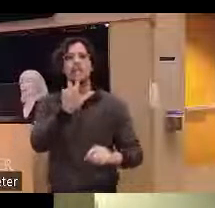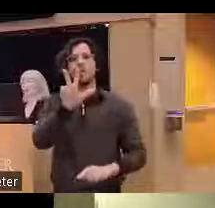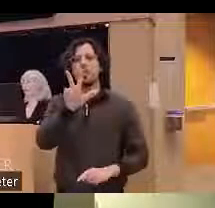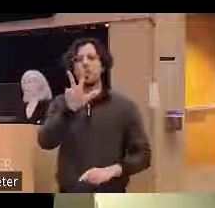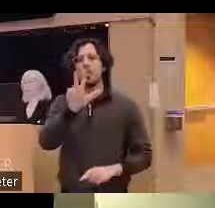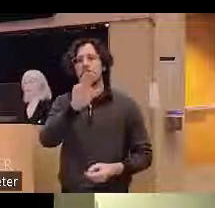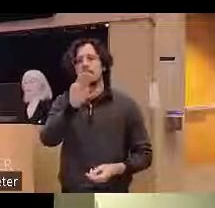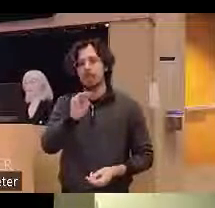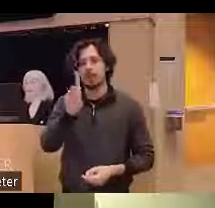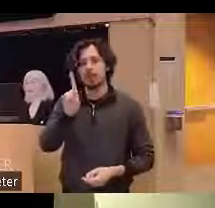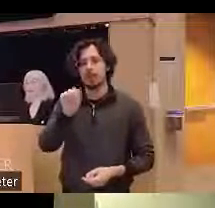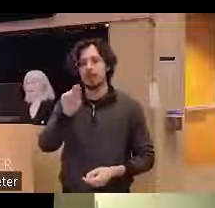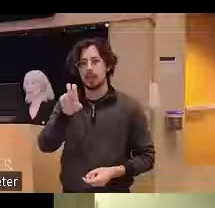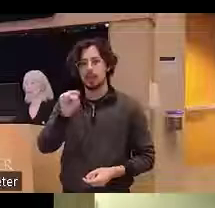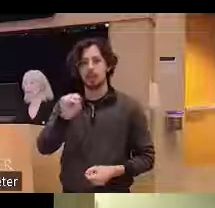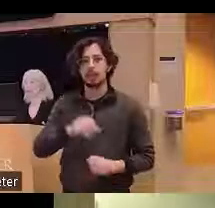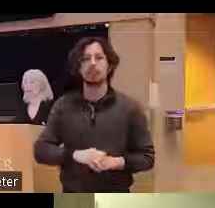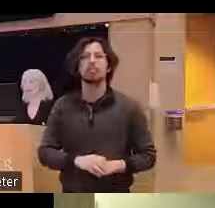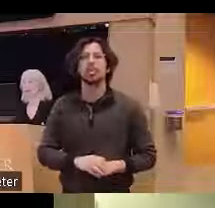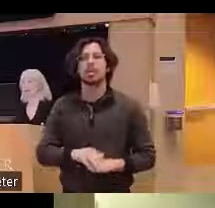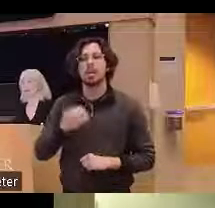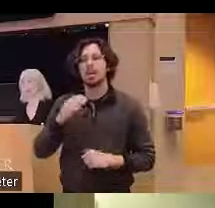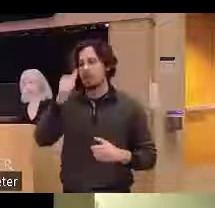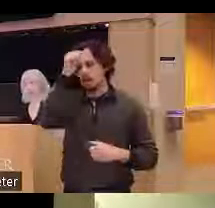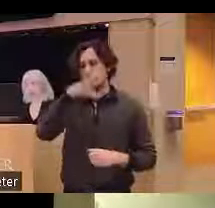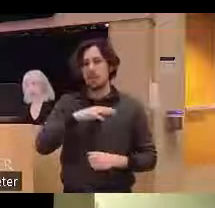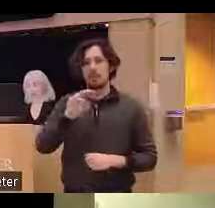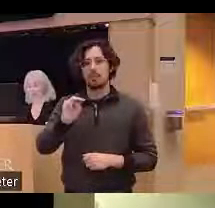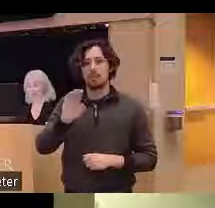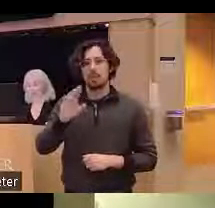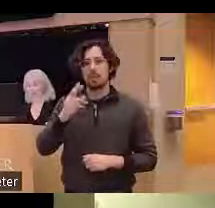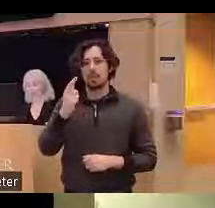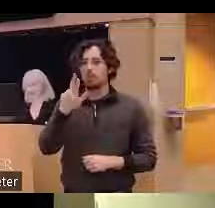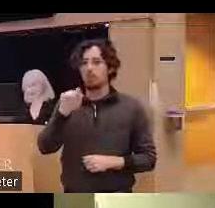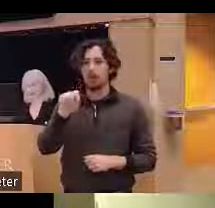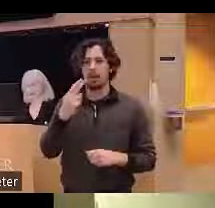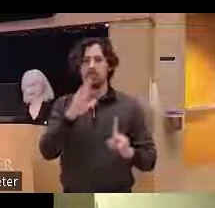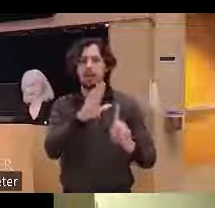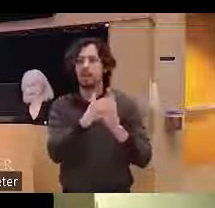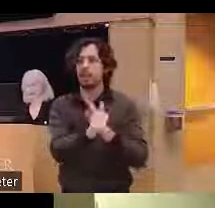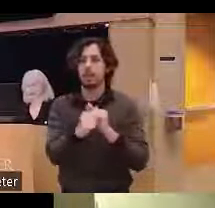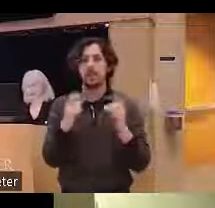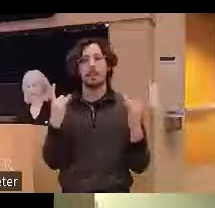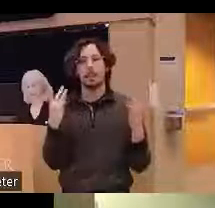John McGrath who's really about the most talented psychiatric epidemiologist possibly worldwide or